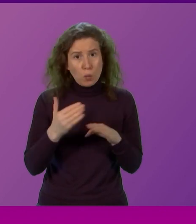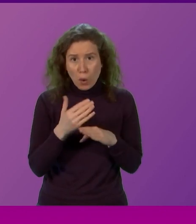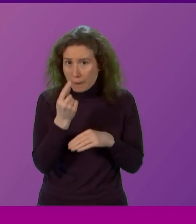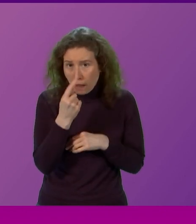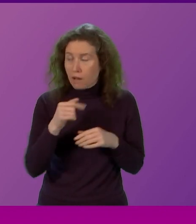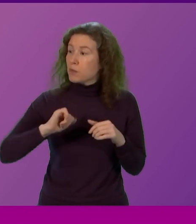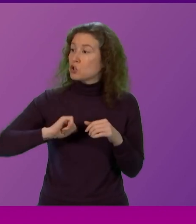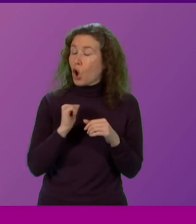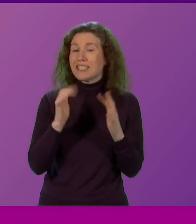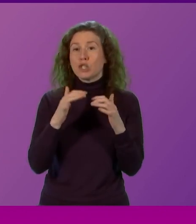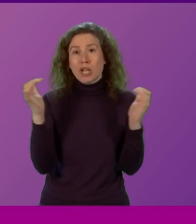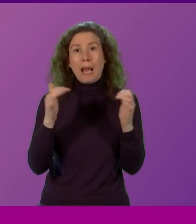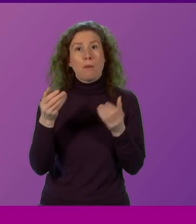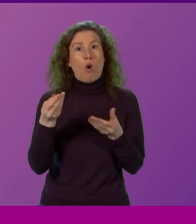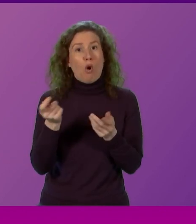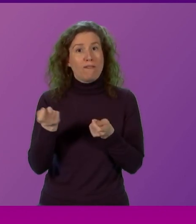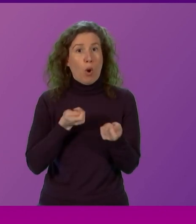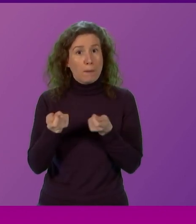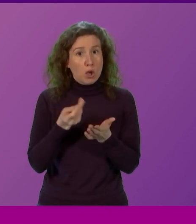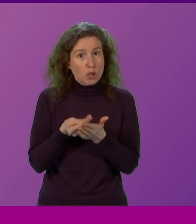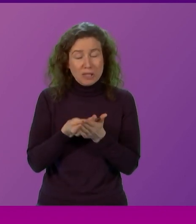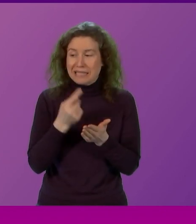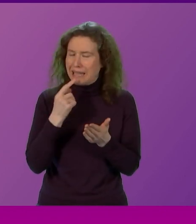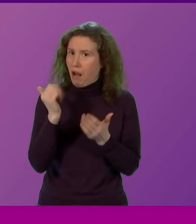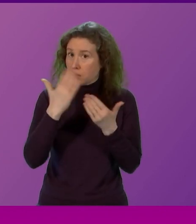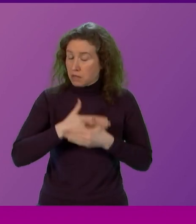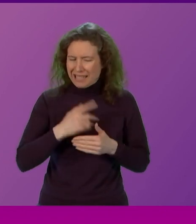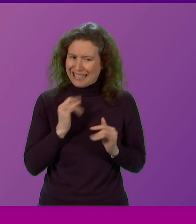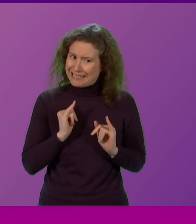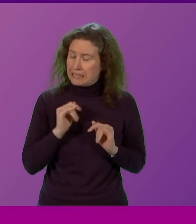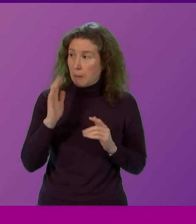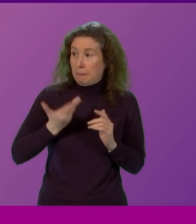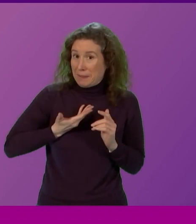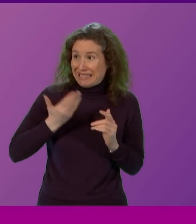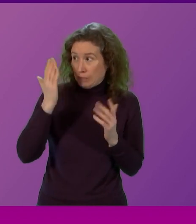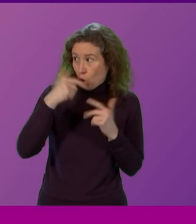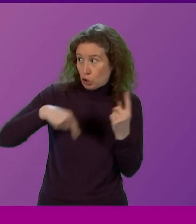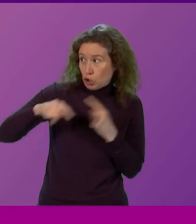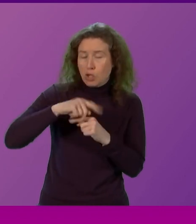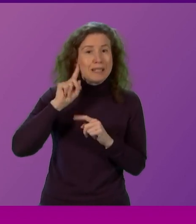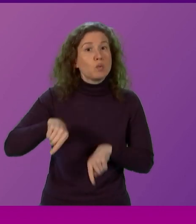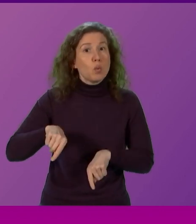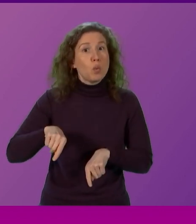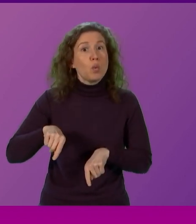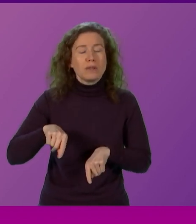stated that businesses’ concerns have been “completely ignored”— a “car crash”,